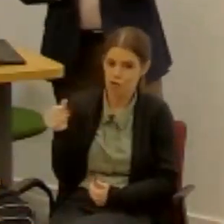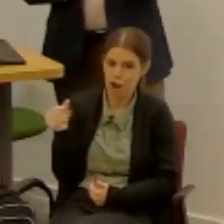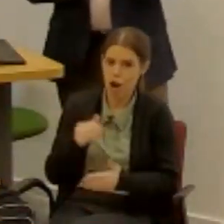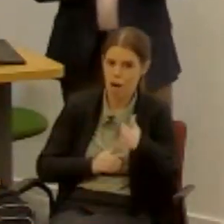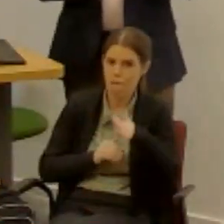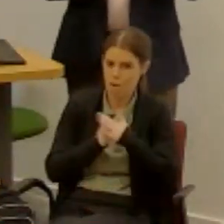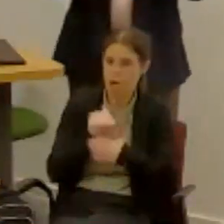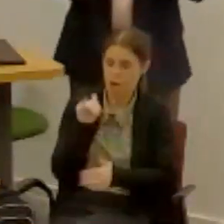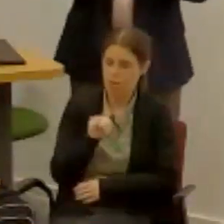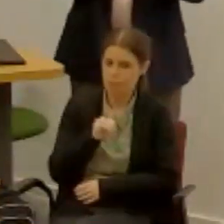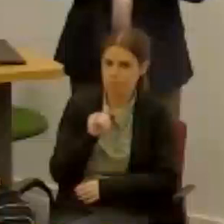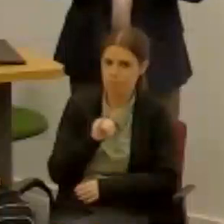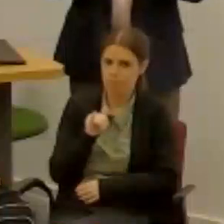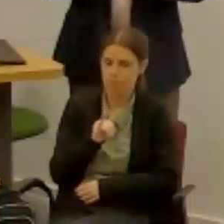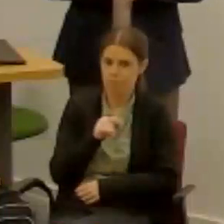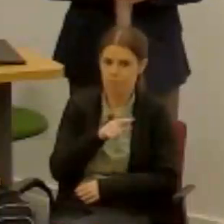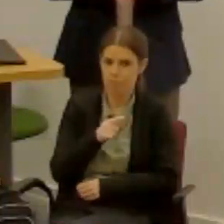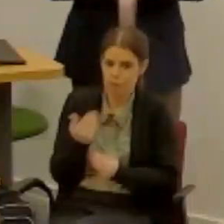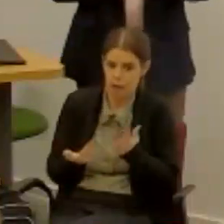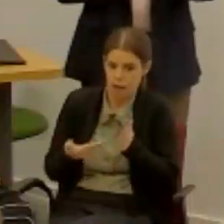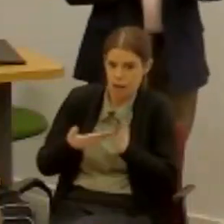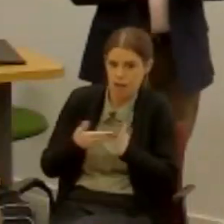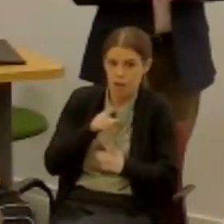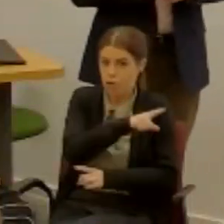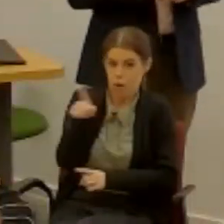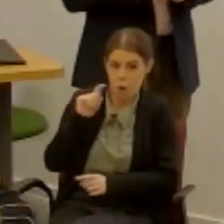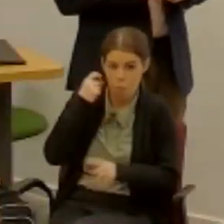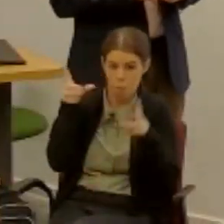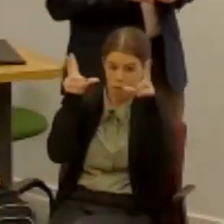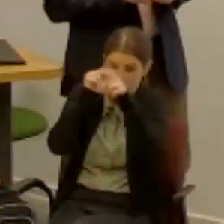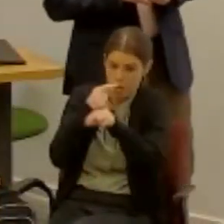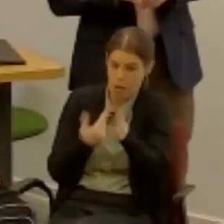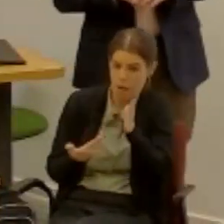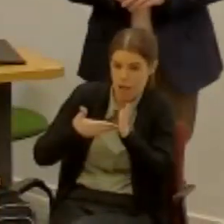food, and I think if we don't have one or 2 bits to so pep up a bit, or is the best sleep, including me quite quickly.